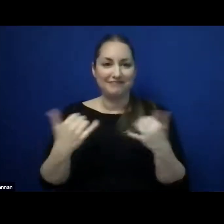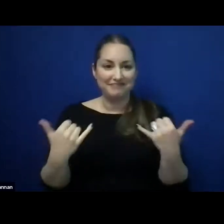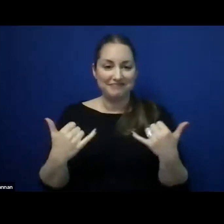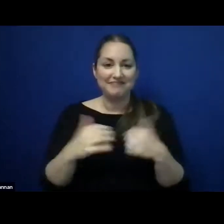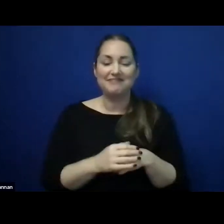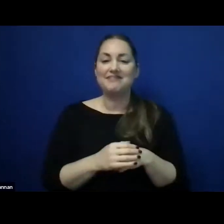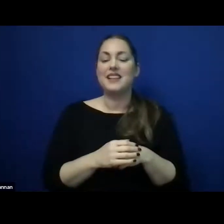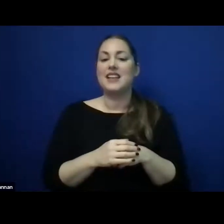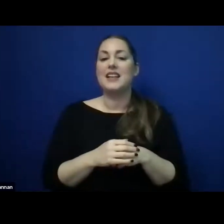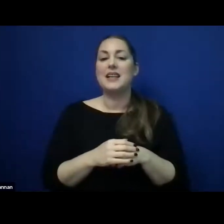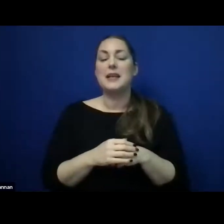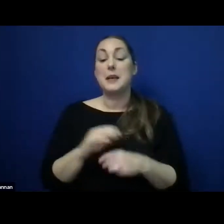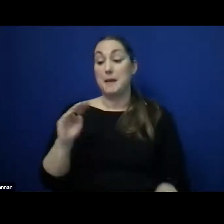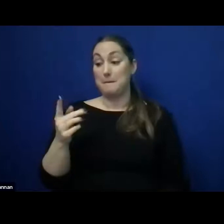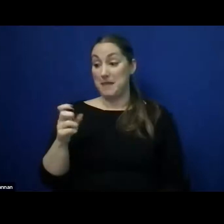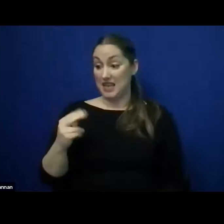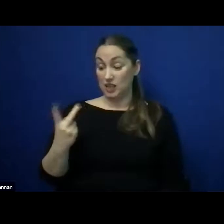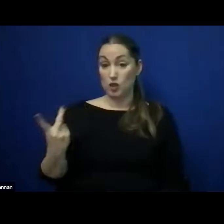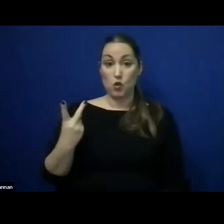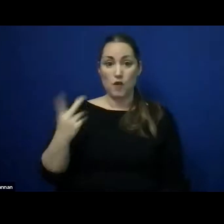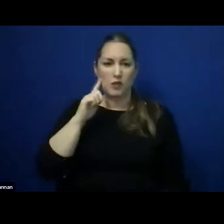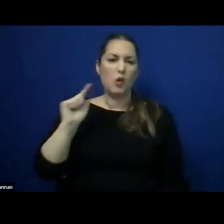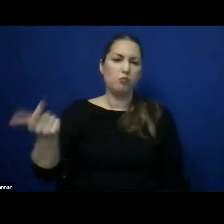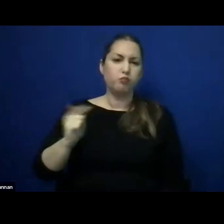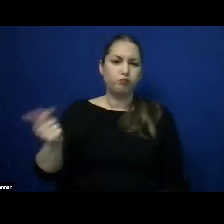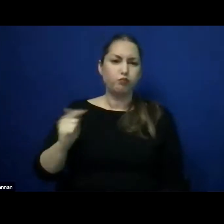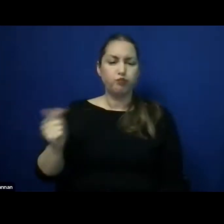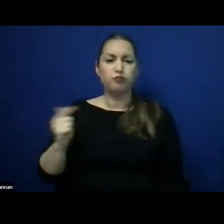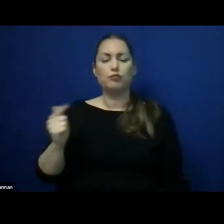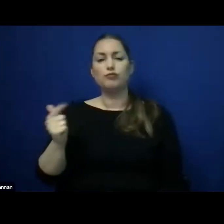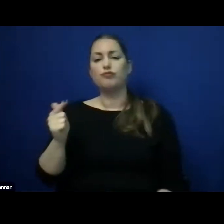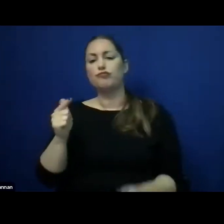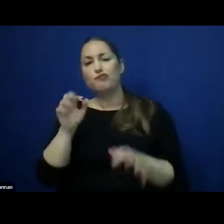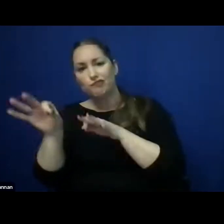Megan are going, to be going back and forth with the demo. So I'm going to start off and